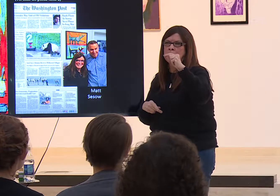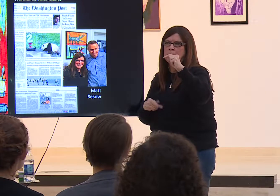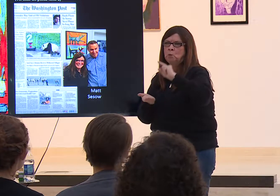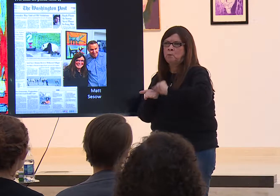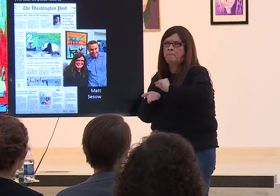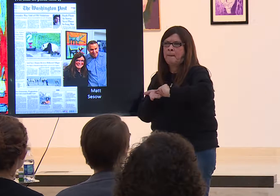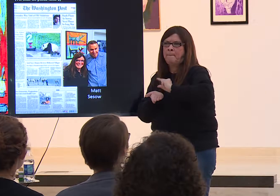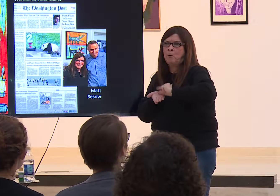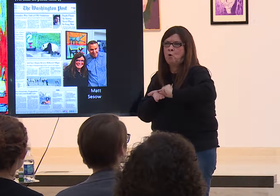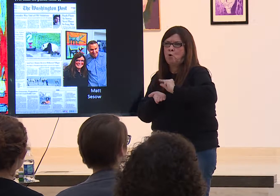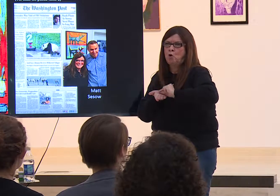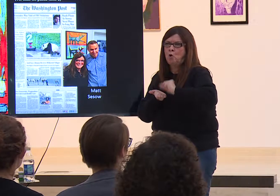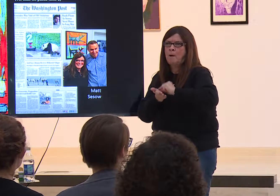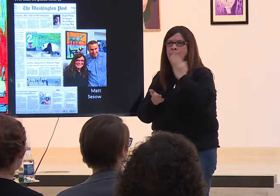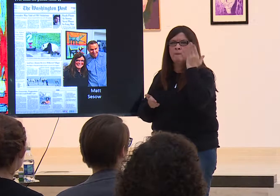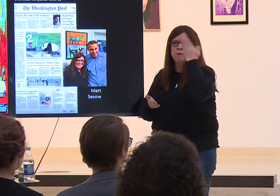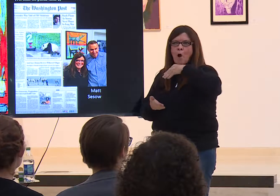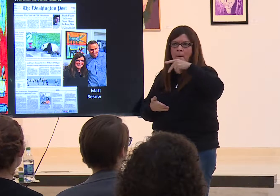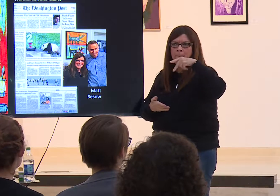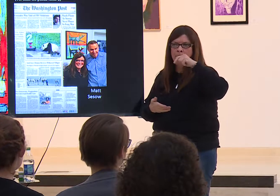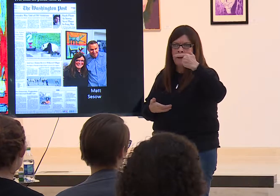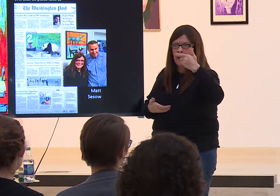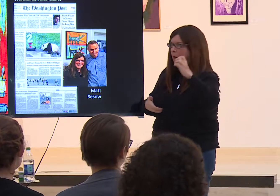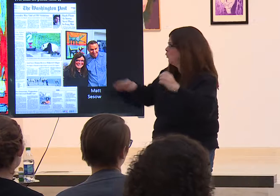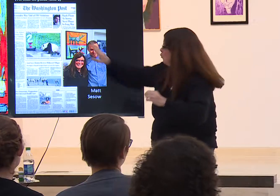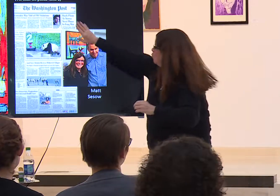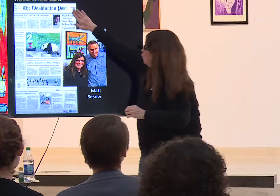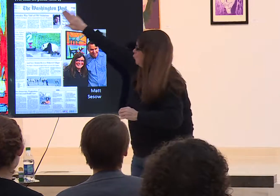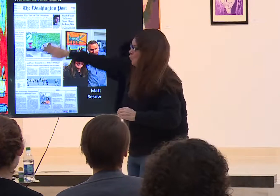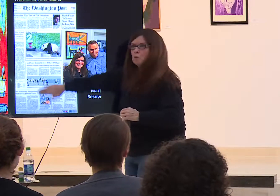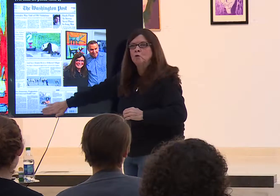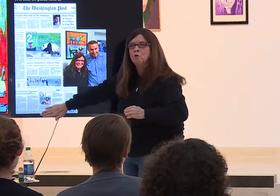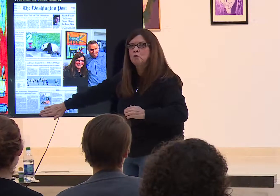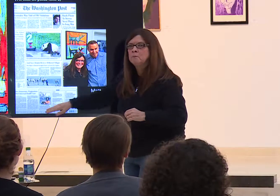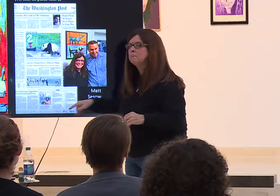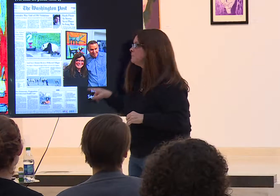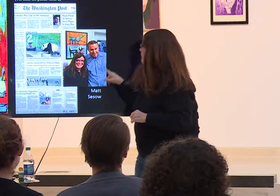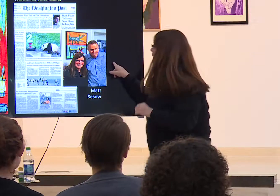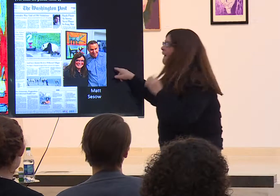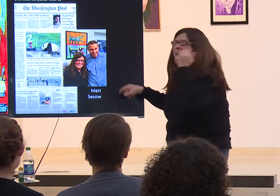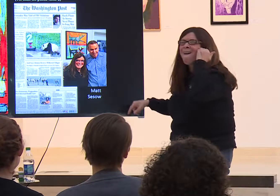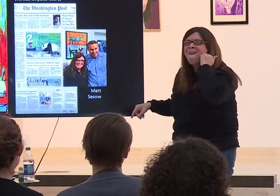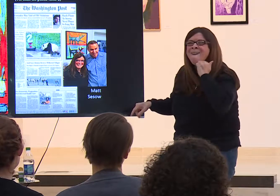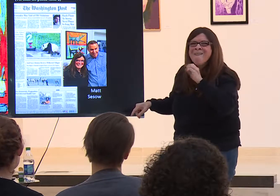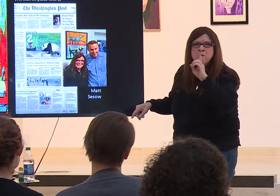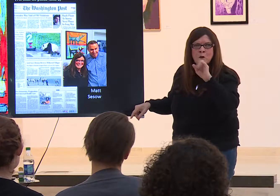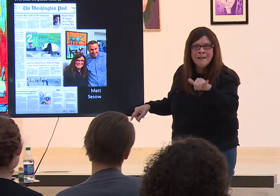Now, Matt's challenge is inspired by the front page of "The Washington Post."